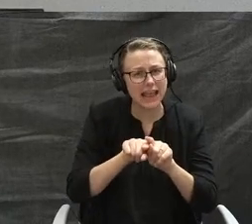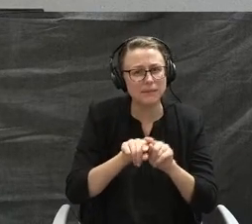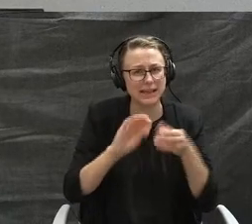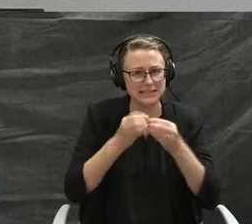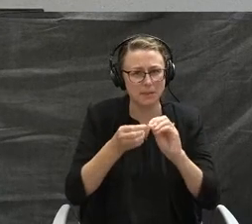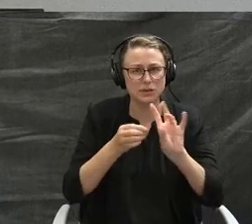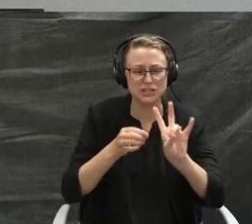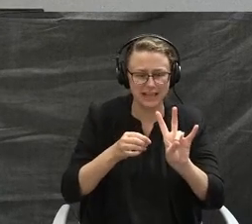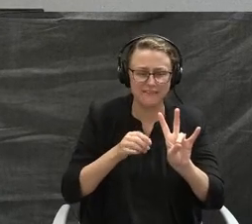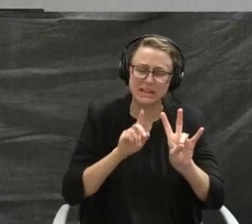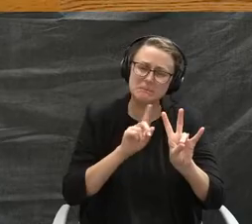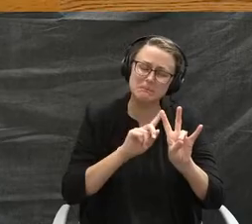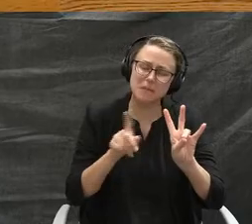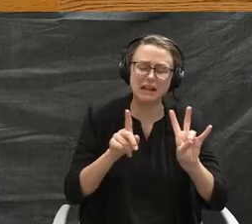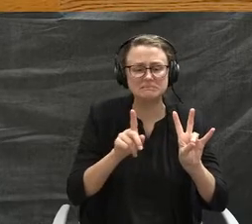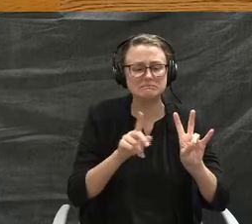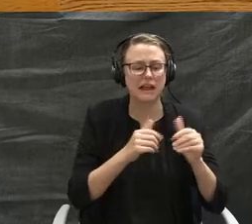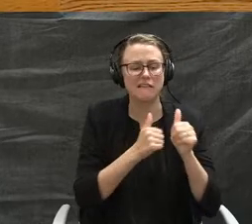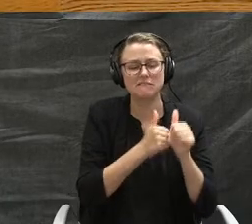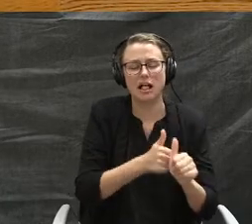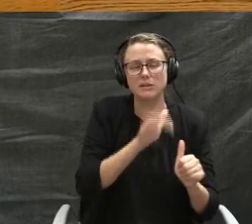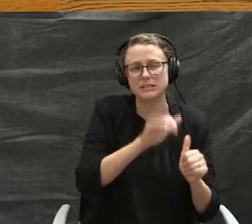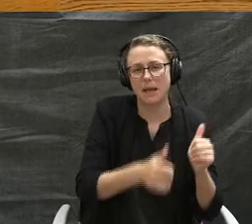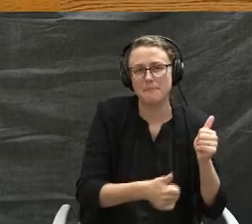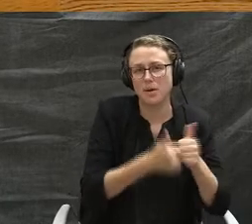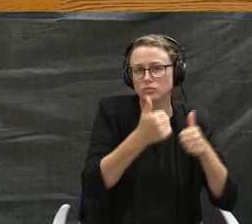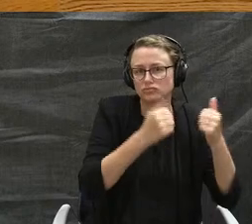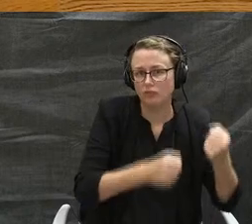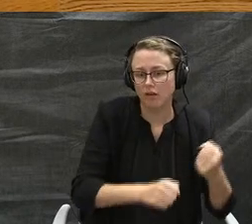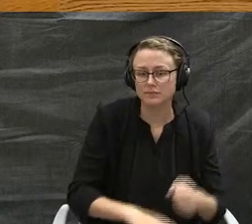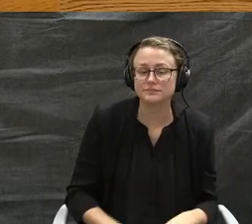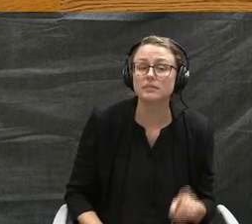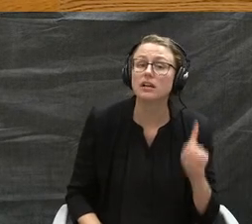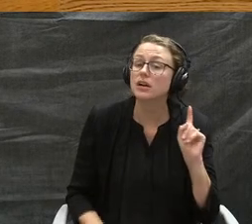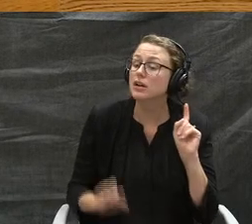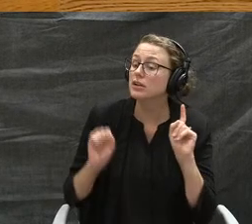framework of Seven, so it sounds like you worked with all the